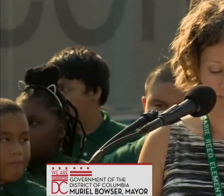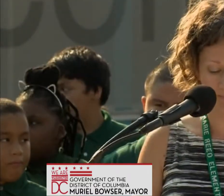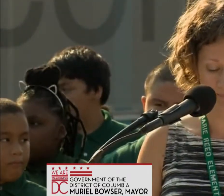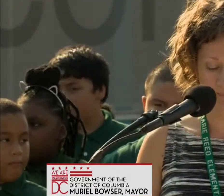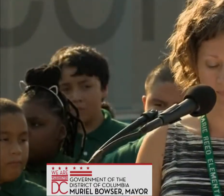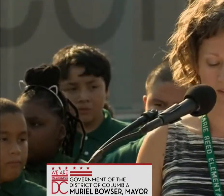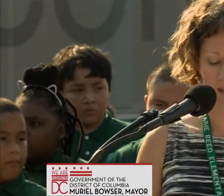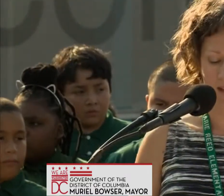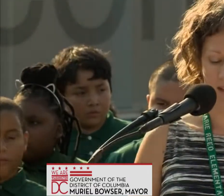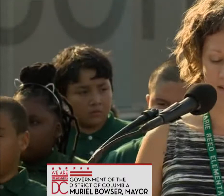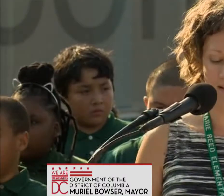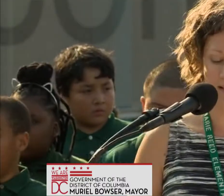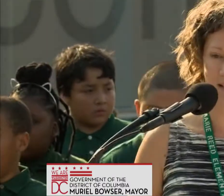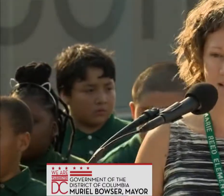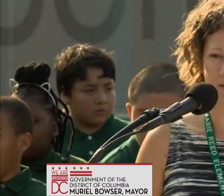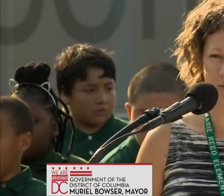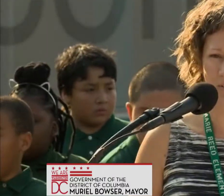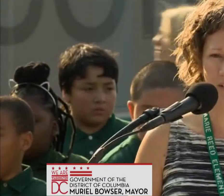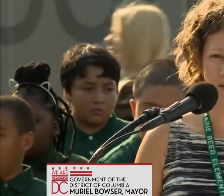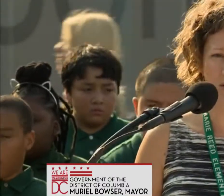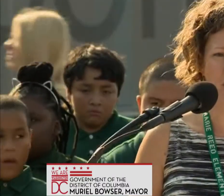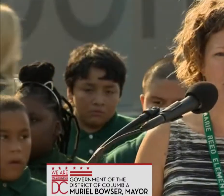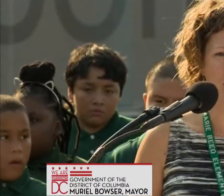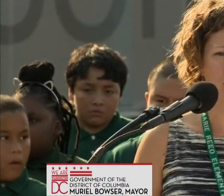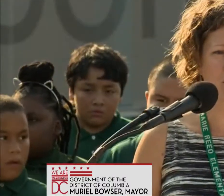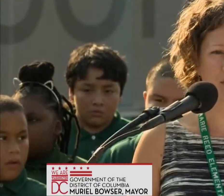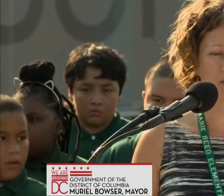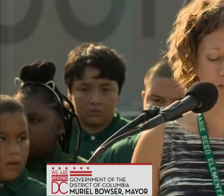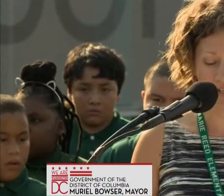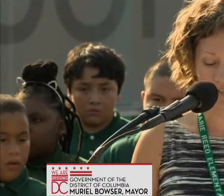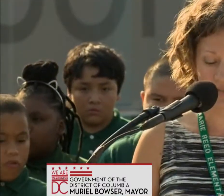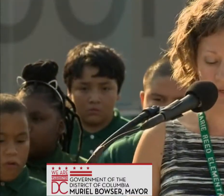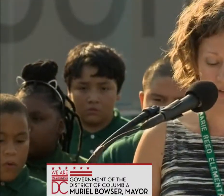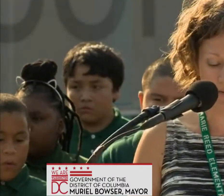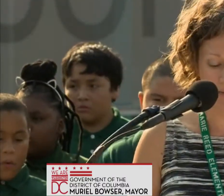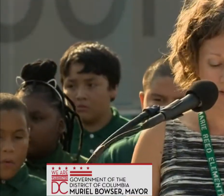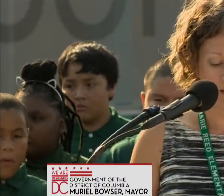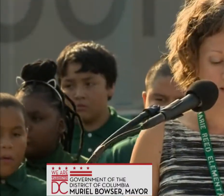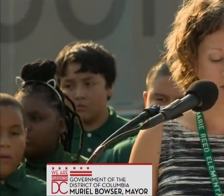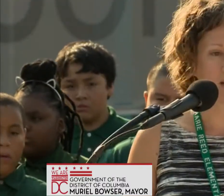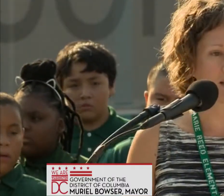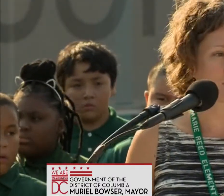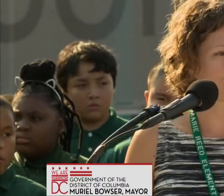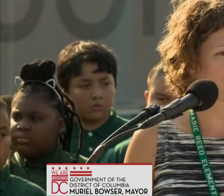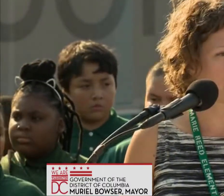in 1992 the legendary principal dr. John Sparrow initiated the Dual Language